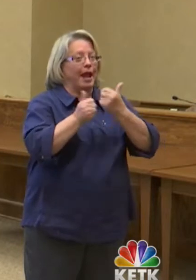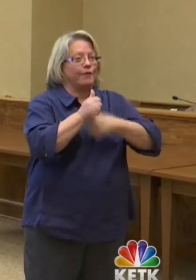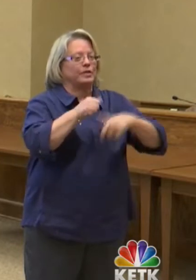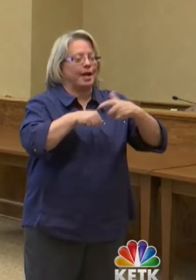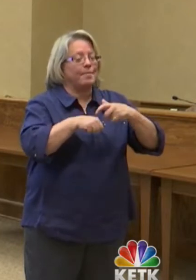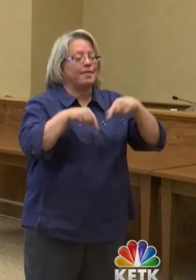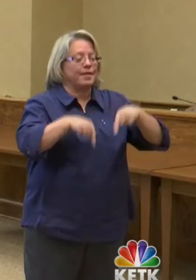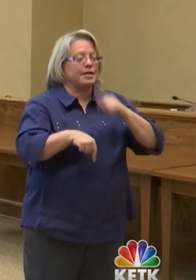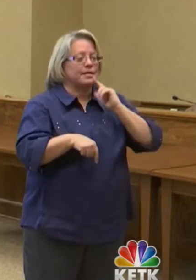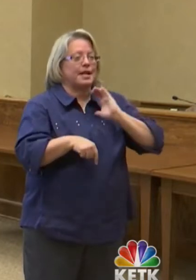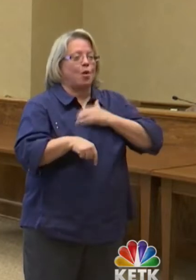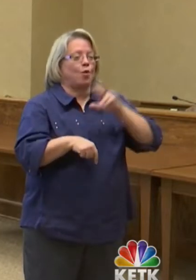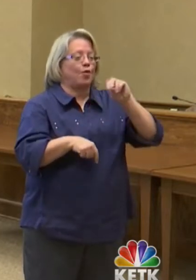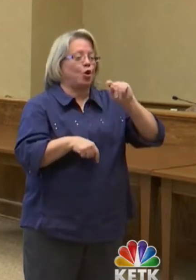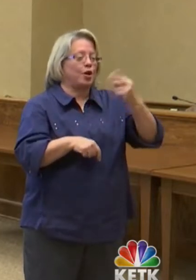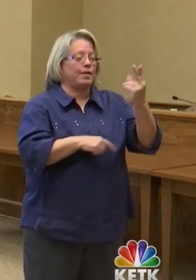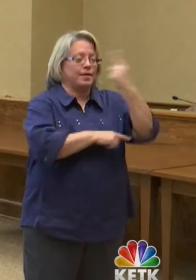THANK YOU VERY MUCH. MY NAME IS MARTIN.